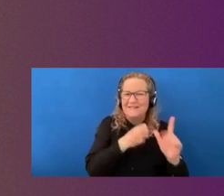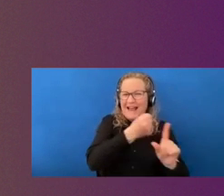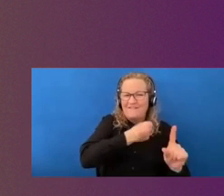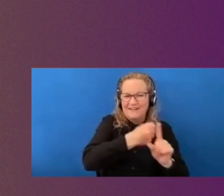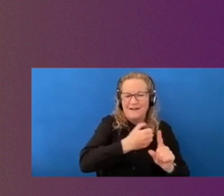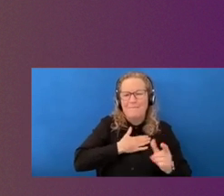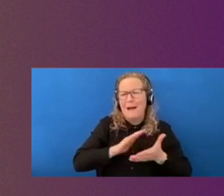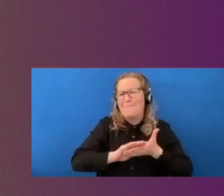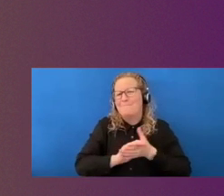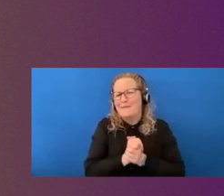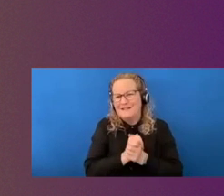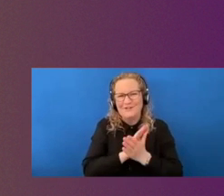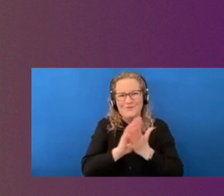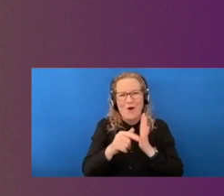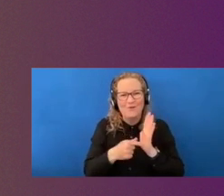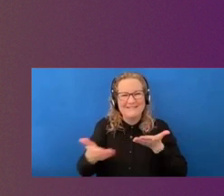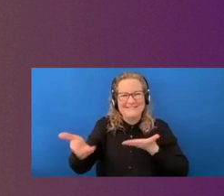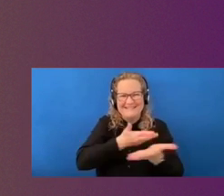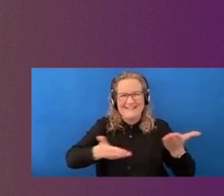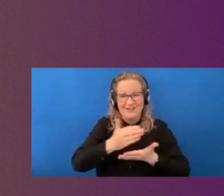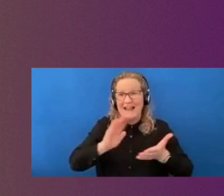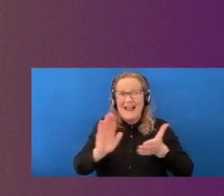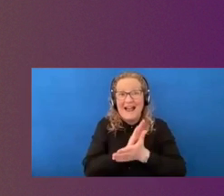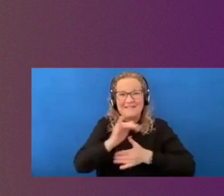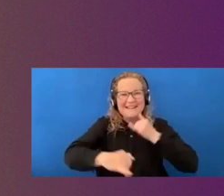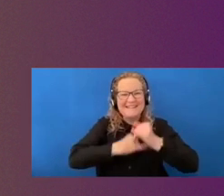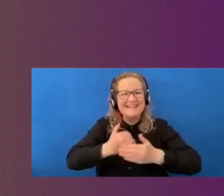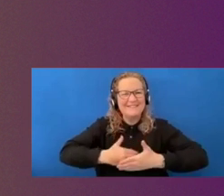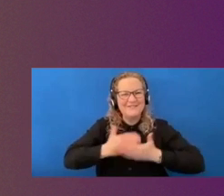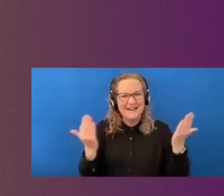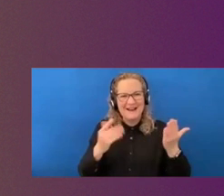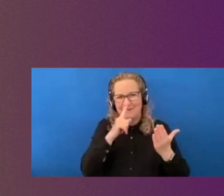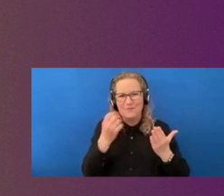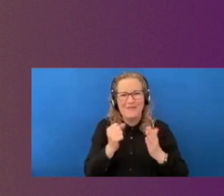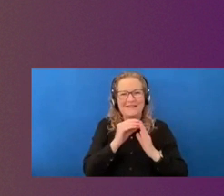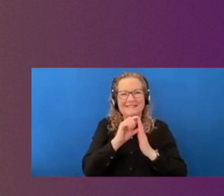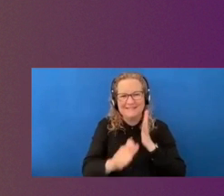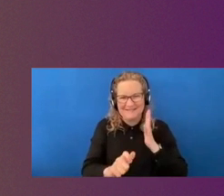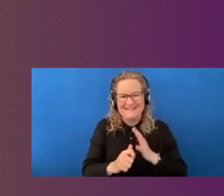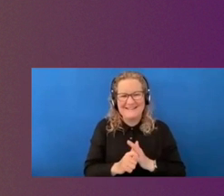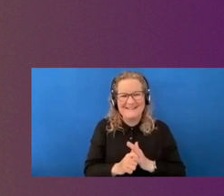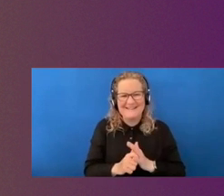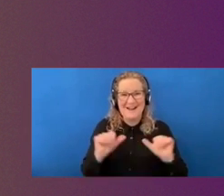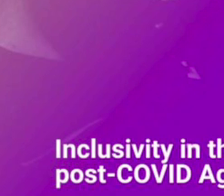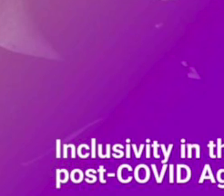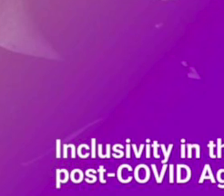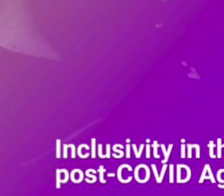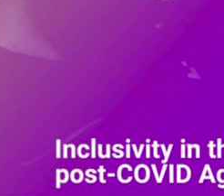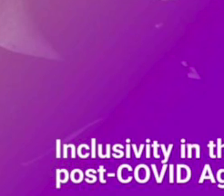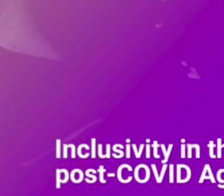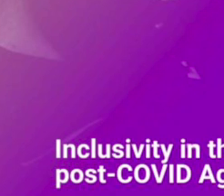to host this discussion happy international day of people with disabilities. Okay bye guys.